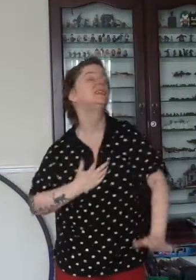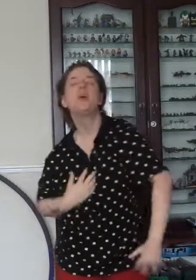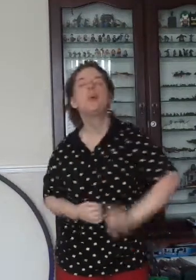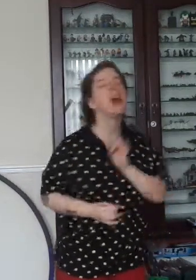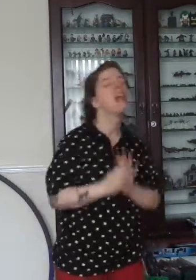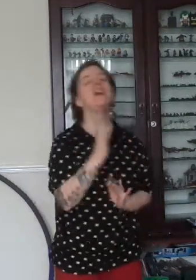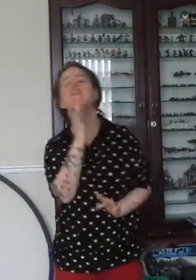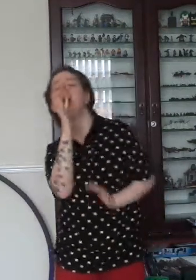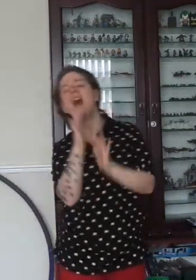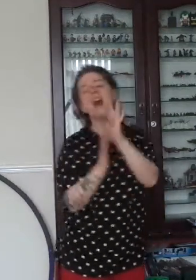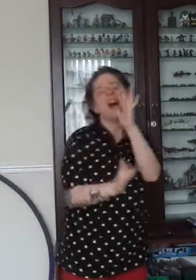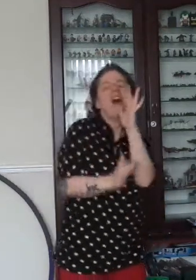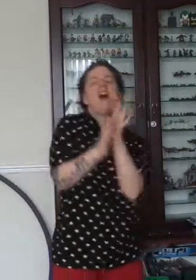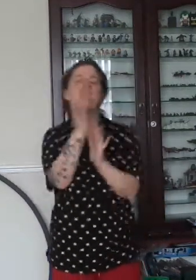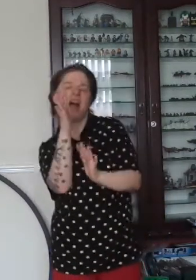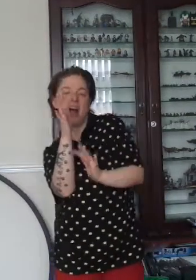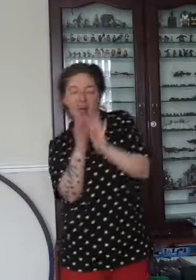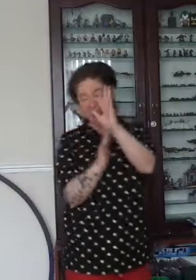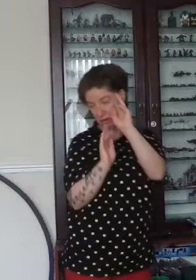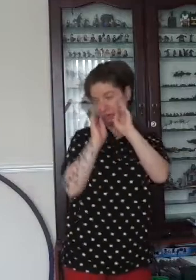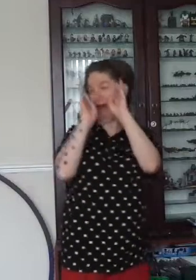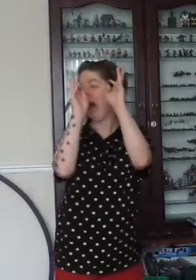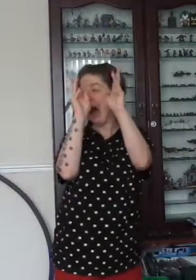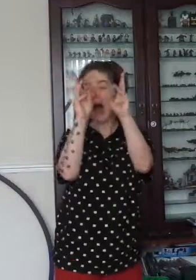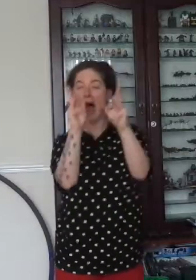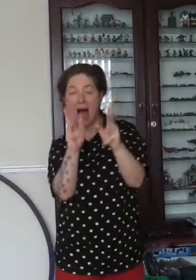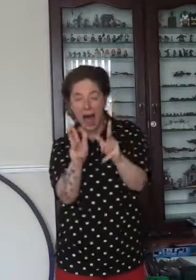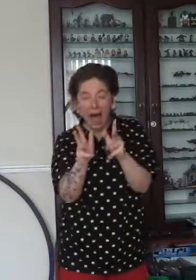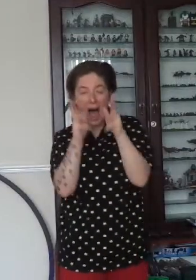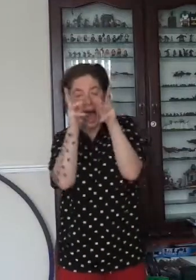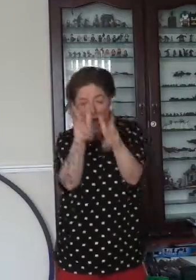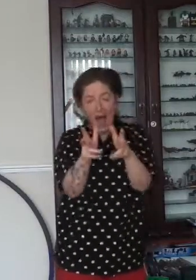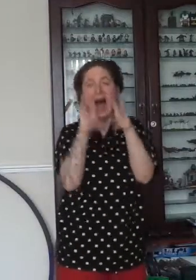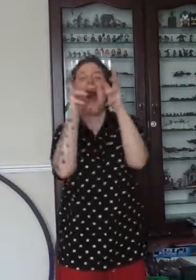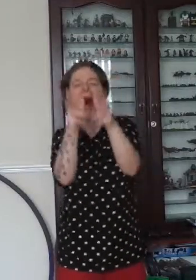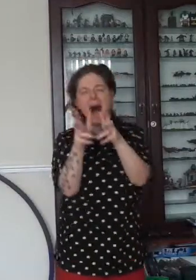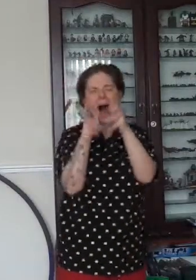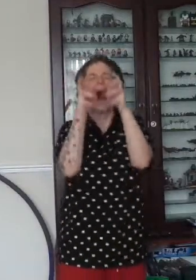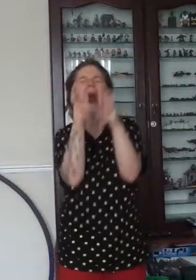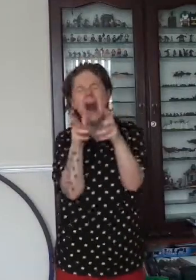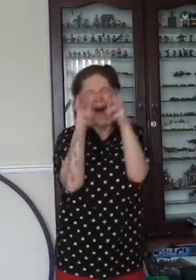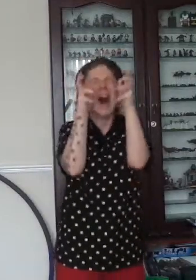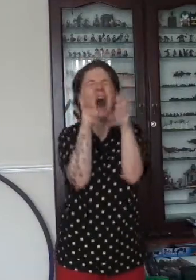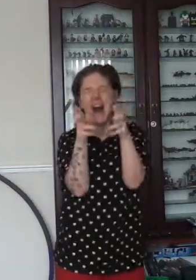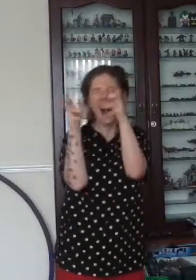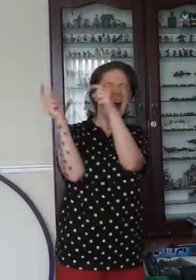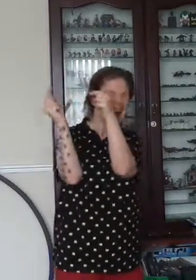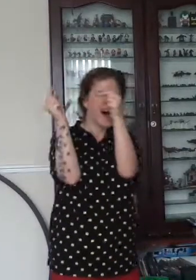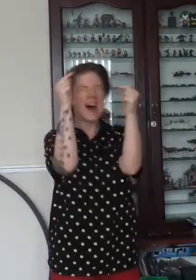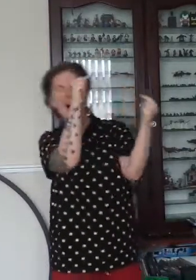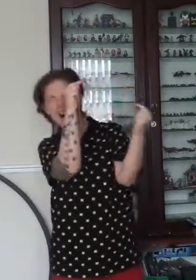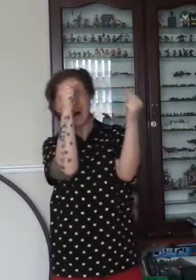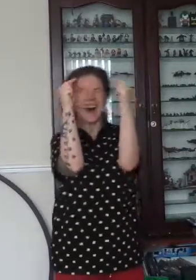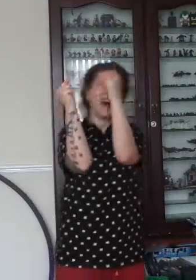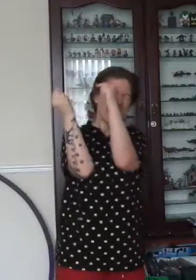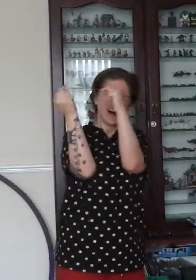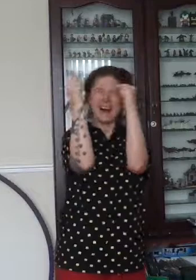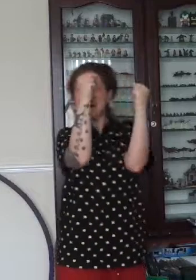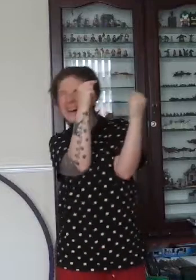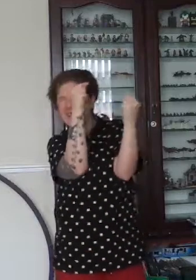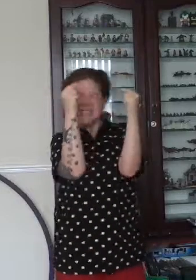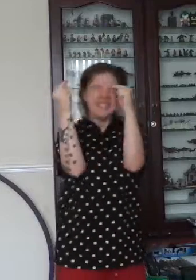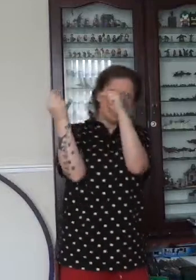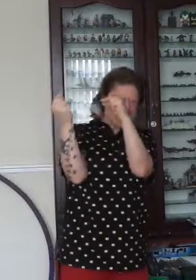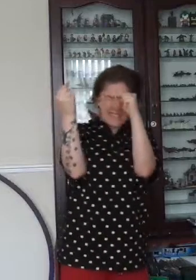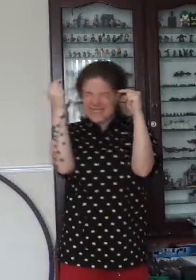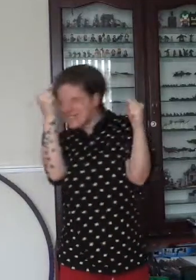Well, it burned while I cried 'Cause I heard it screaming out your name, your name!